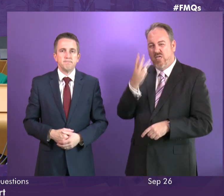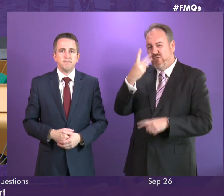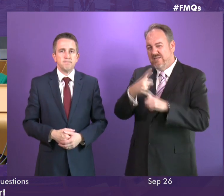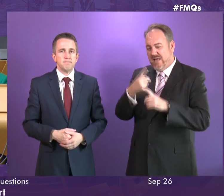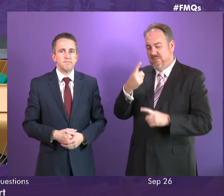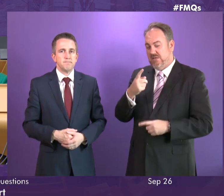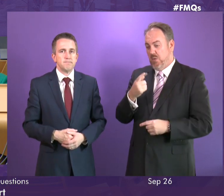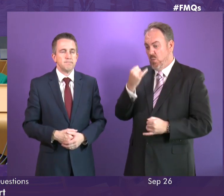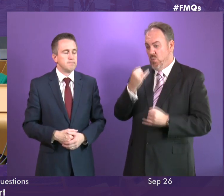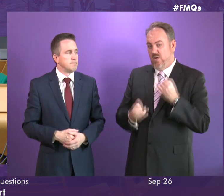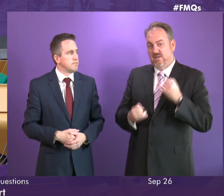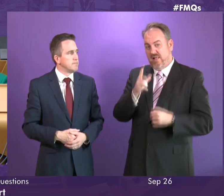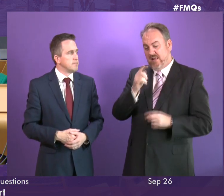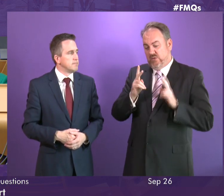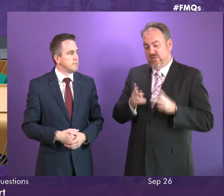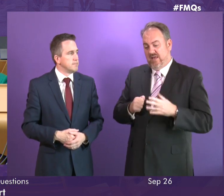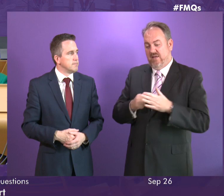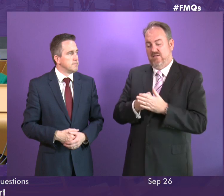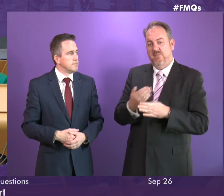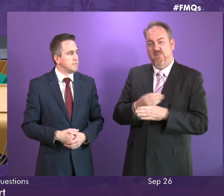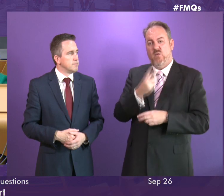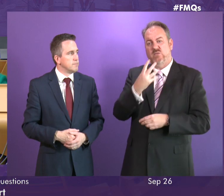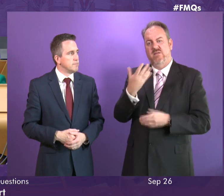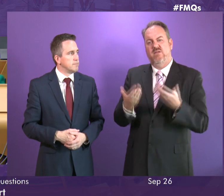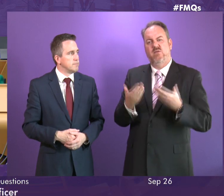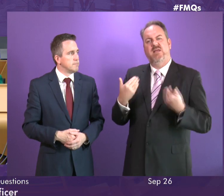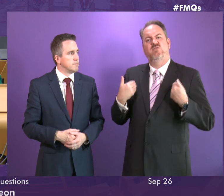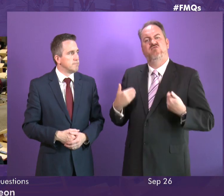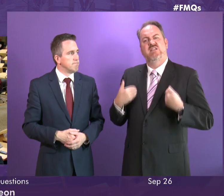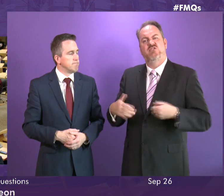likely to die before their 25th birthday than those in the most affluent areas. (S5F-03581)